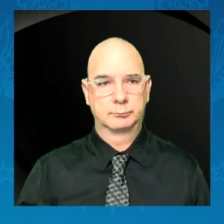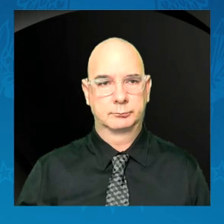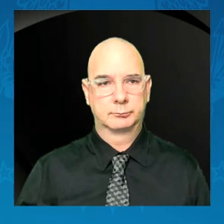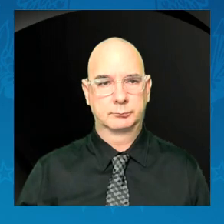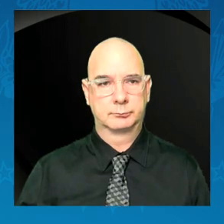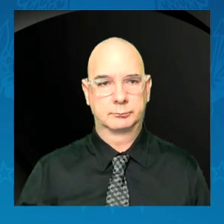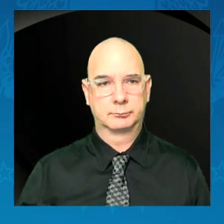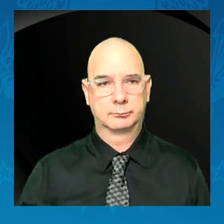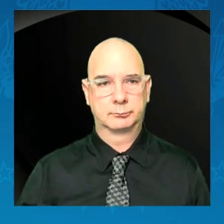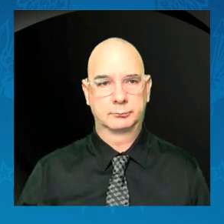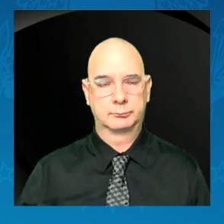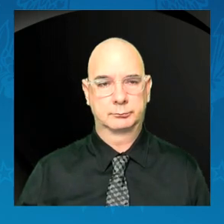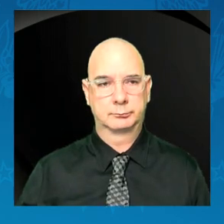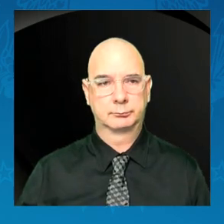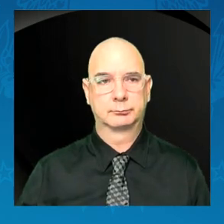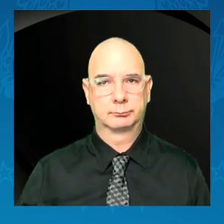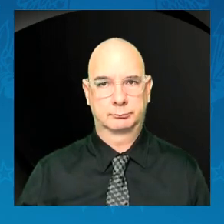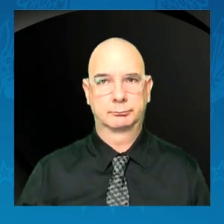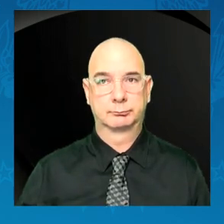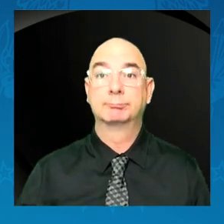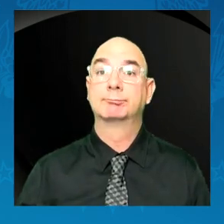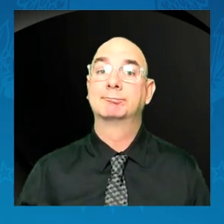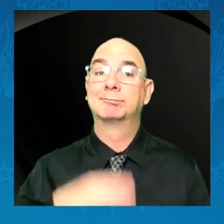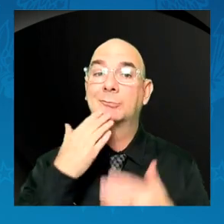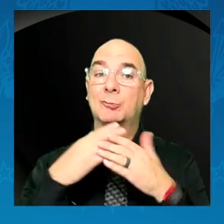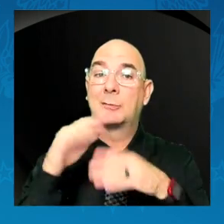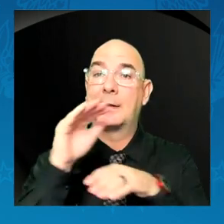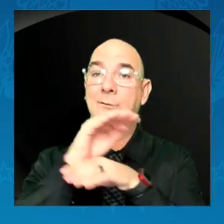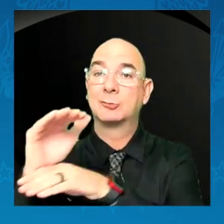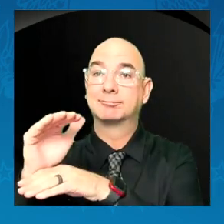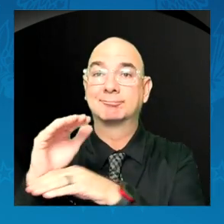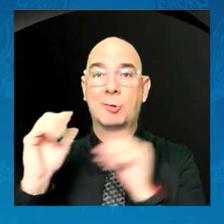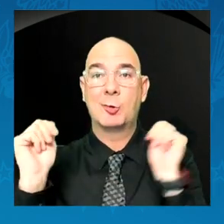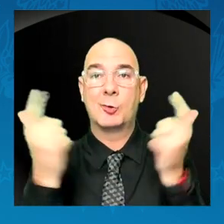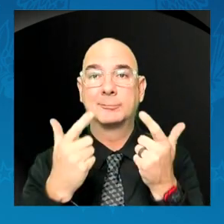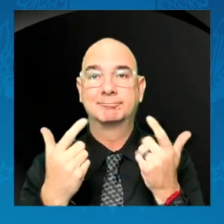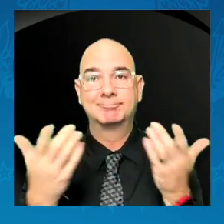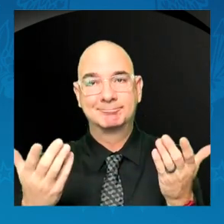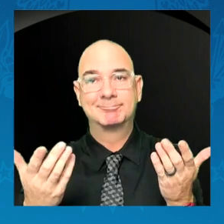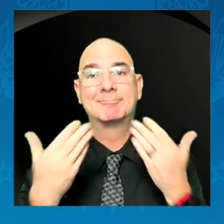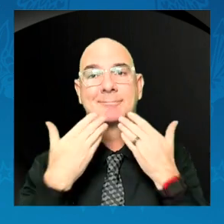Senator Kelly: Good afternoon, everybody. Thank you to all of you for being here today.